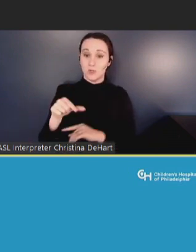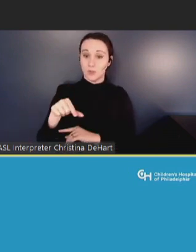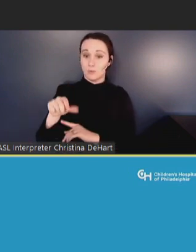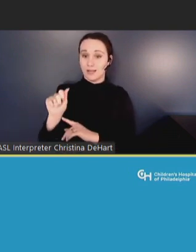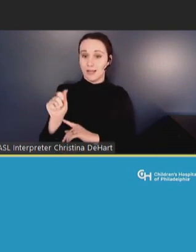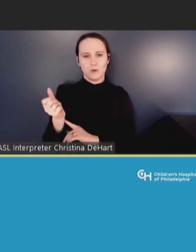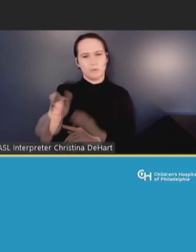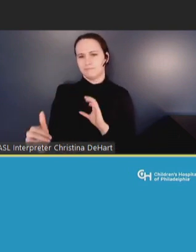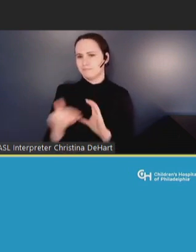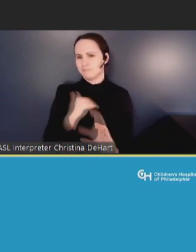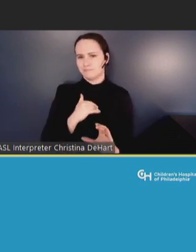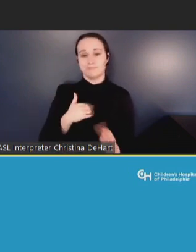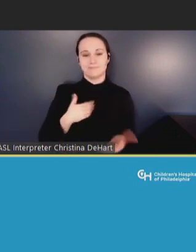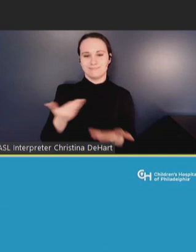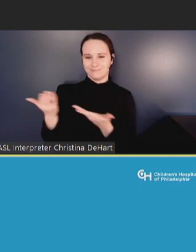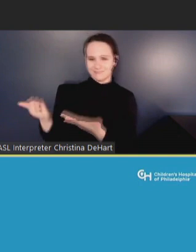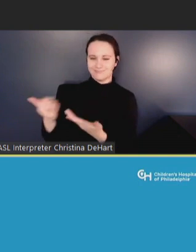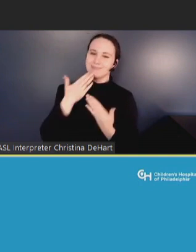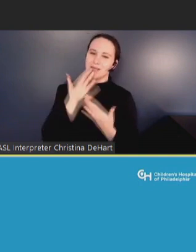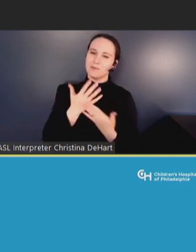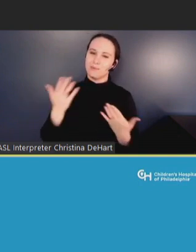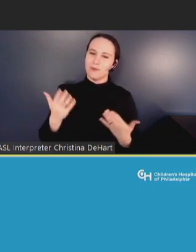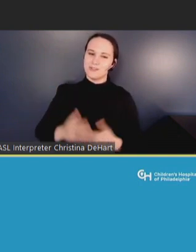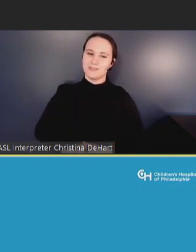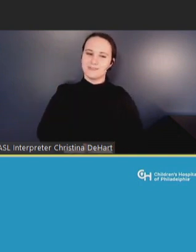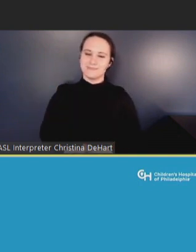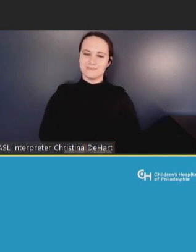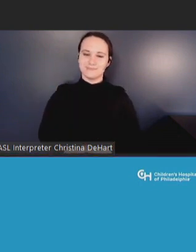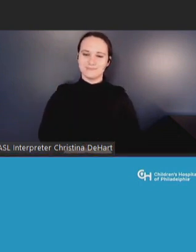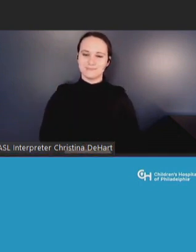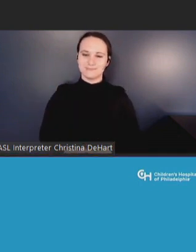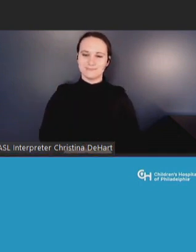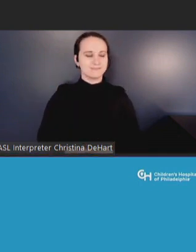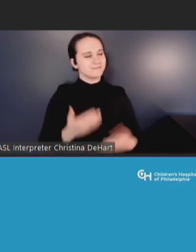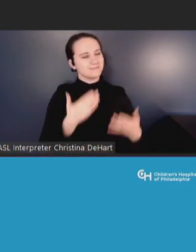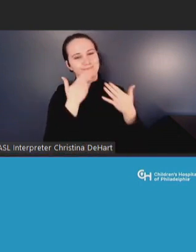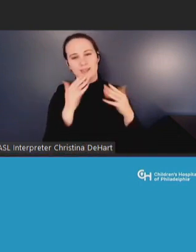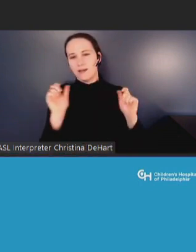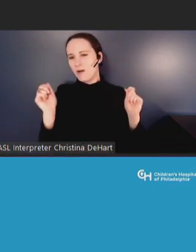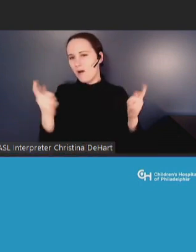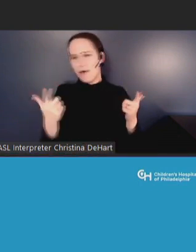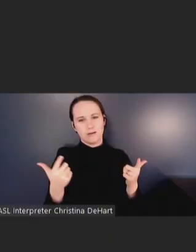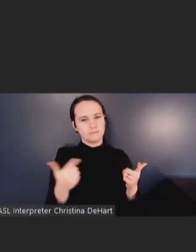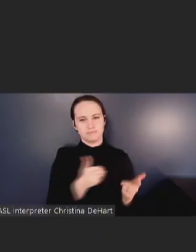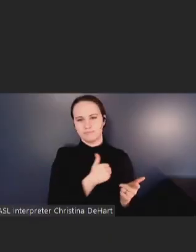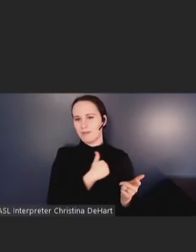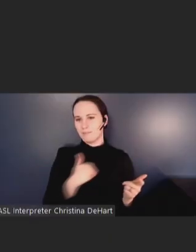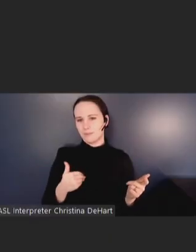which is listed here. Thank you so much. Robert Hopkins: I want to thank all of the members of this most